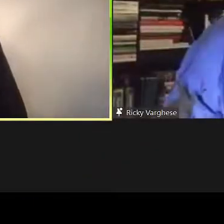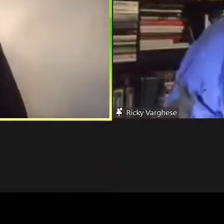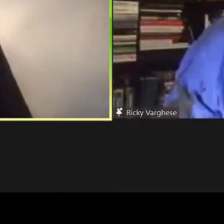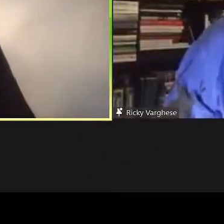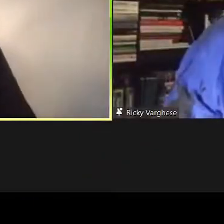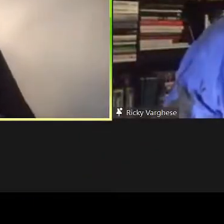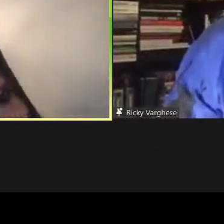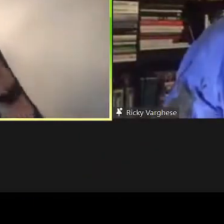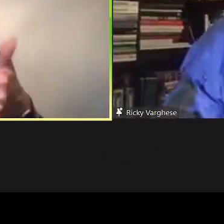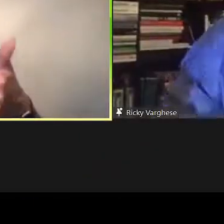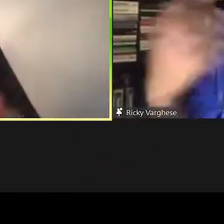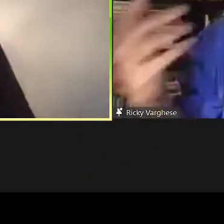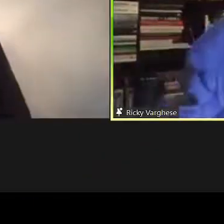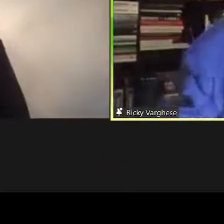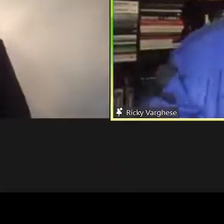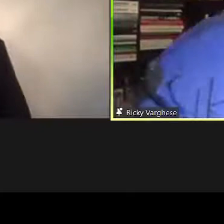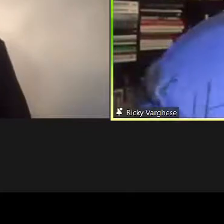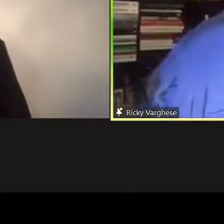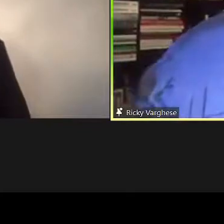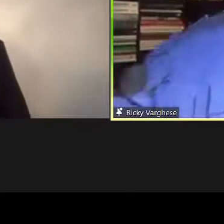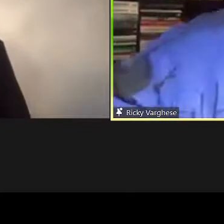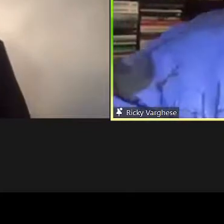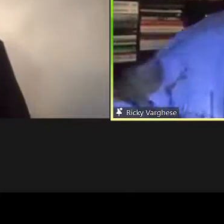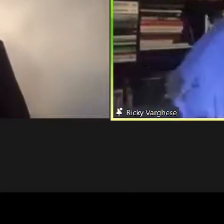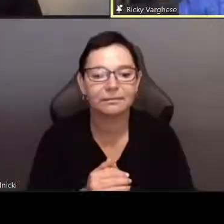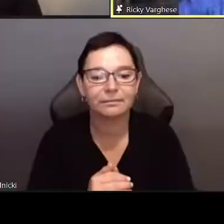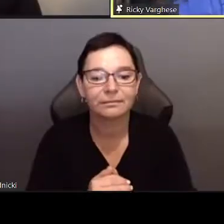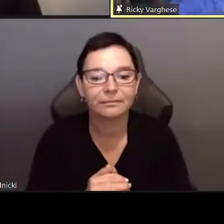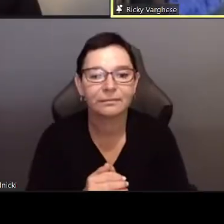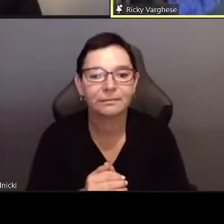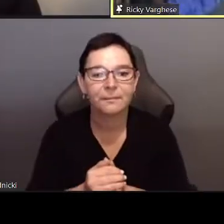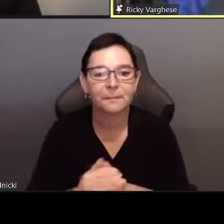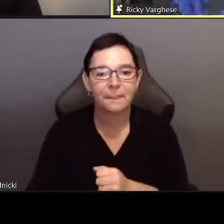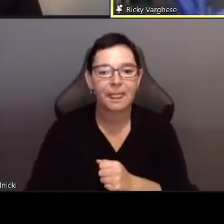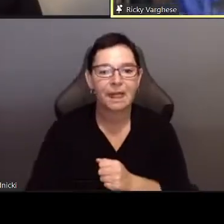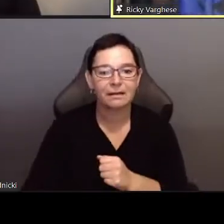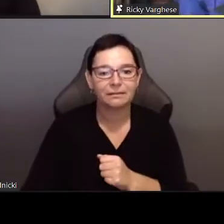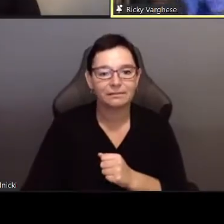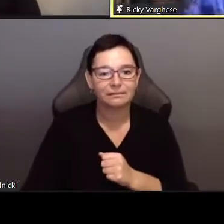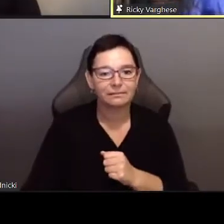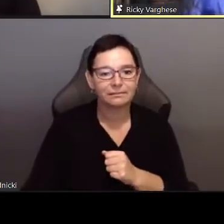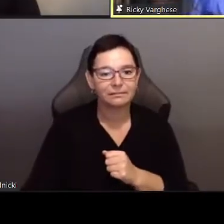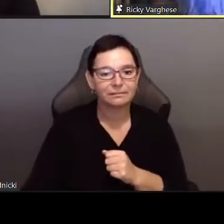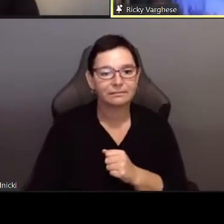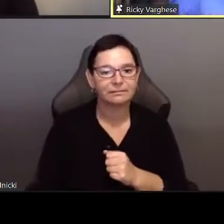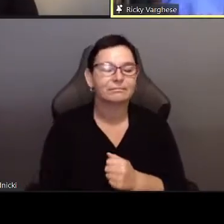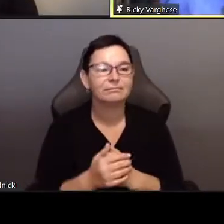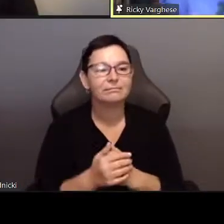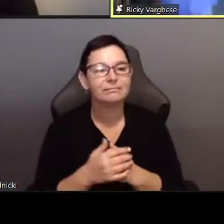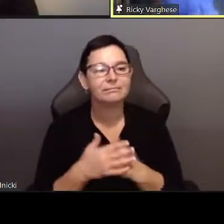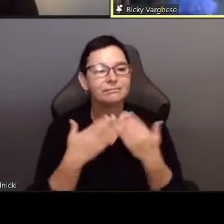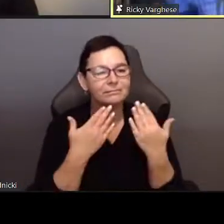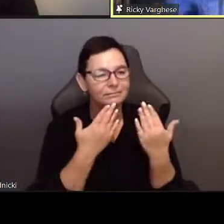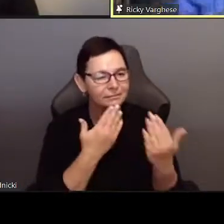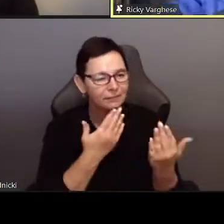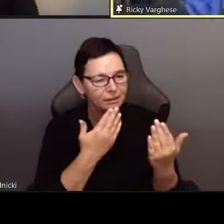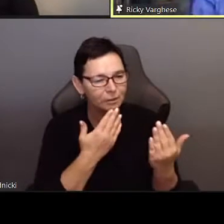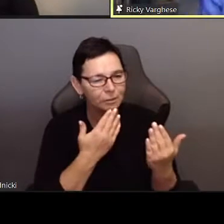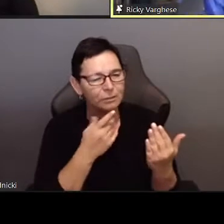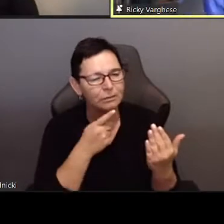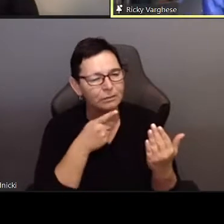Thank you!